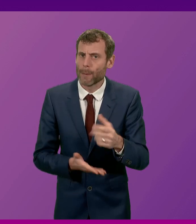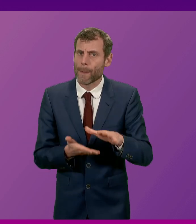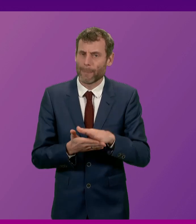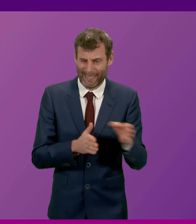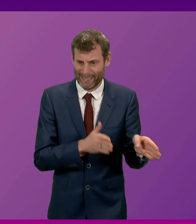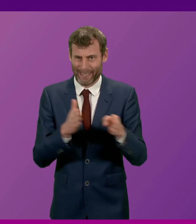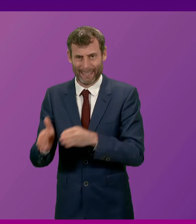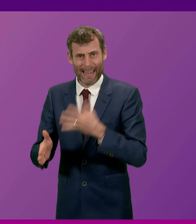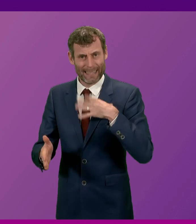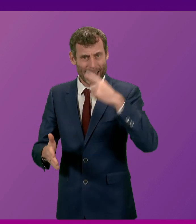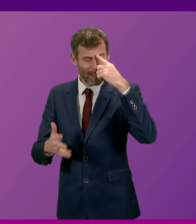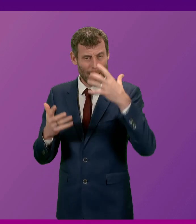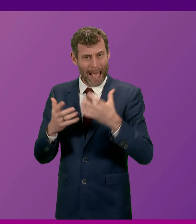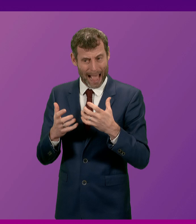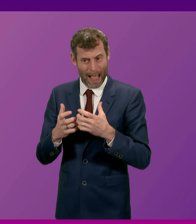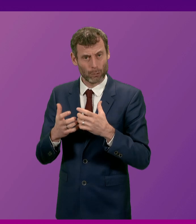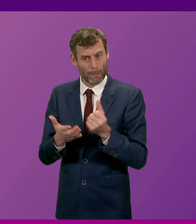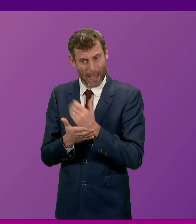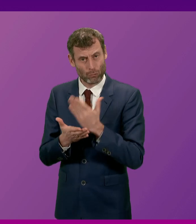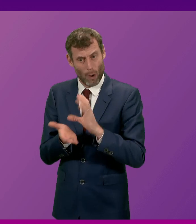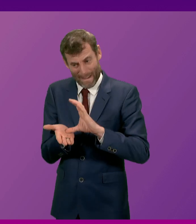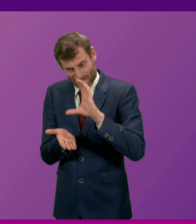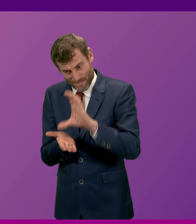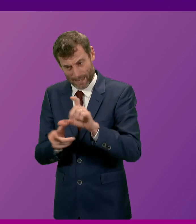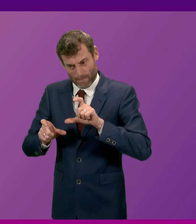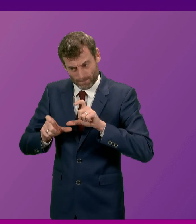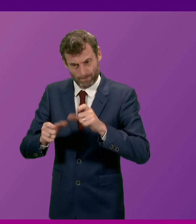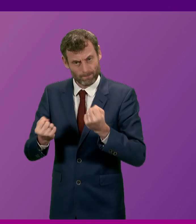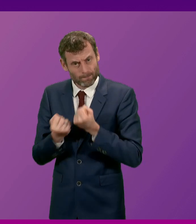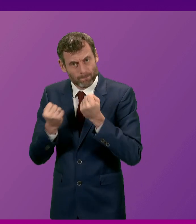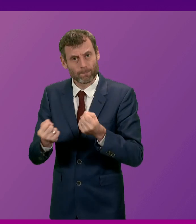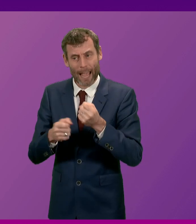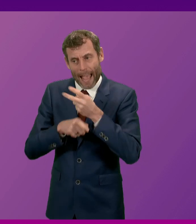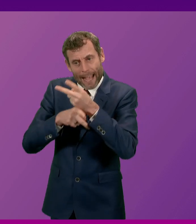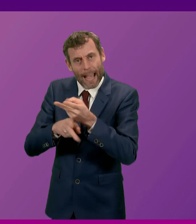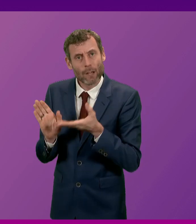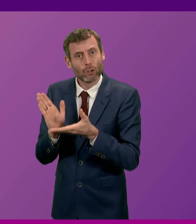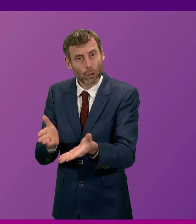social care. The Government is doing that by improving pay rates and investing in social